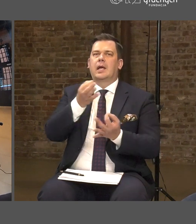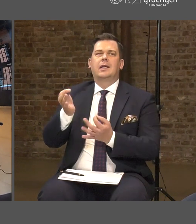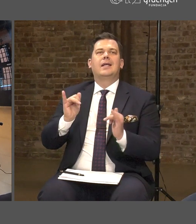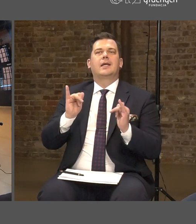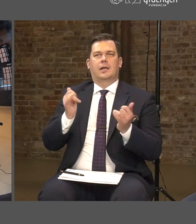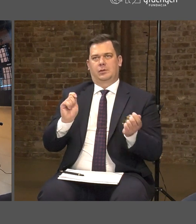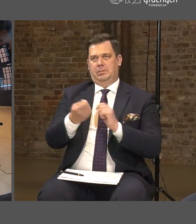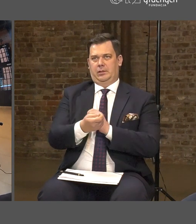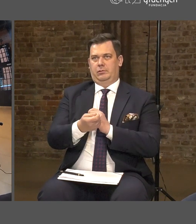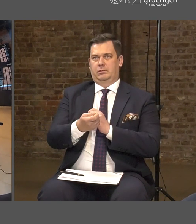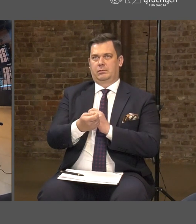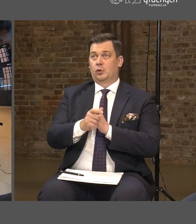So the question: how do you change that?